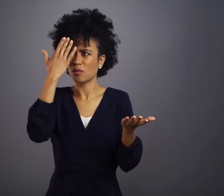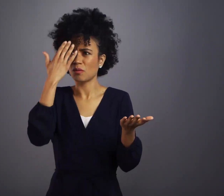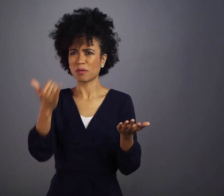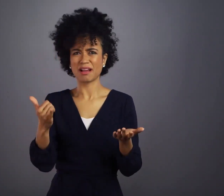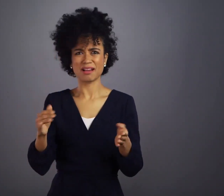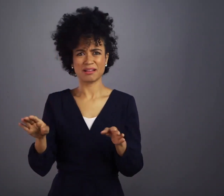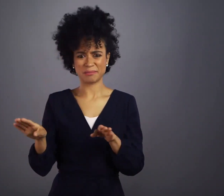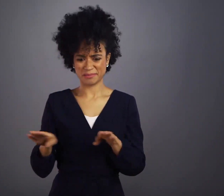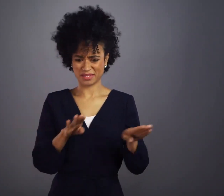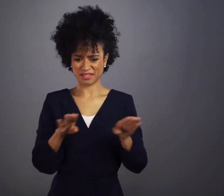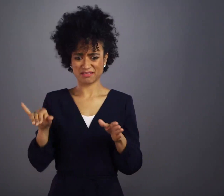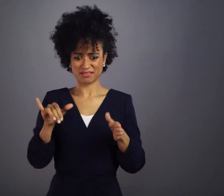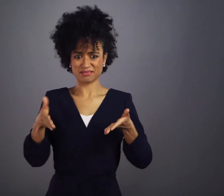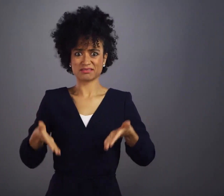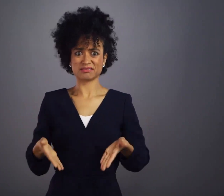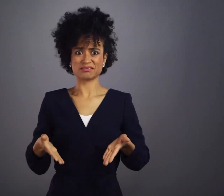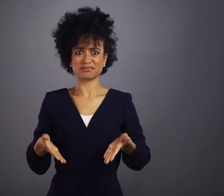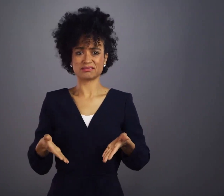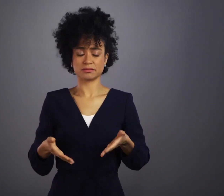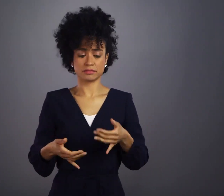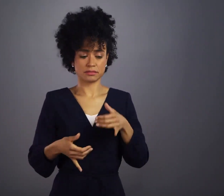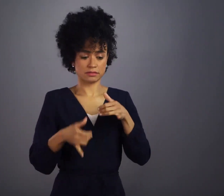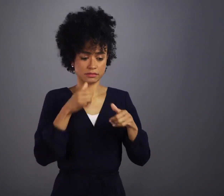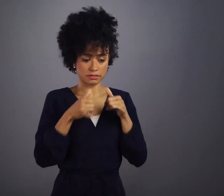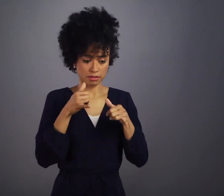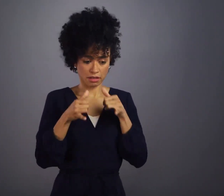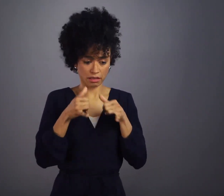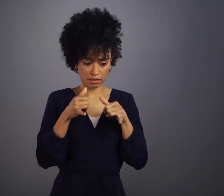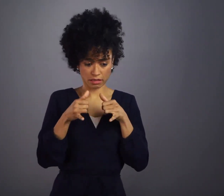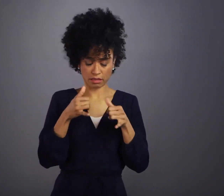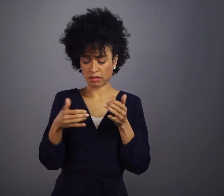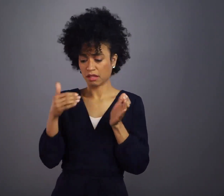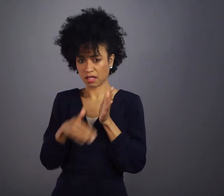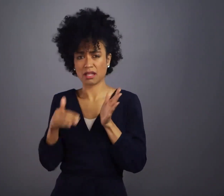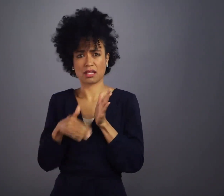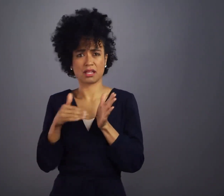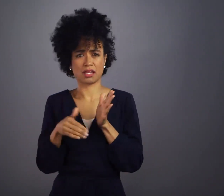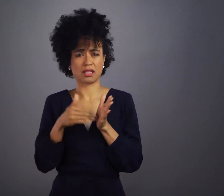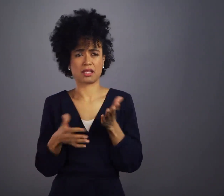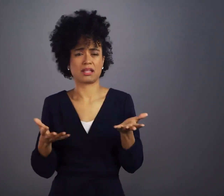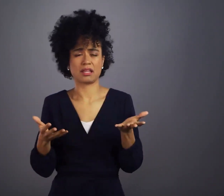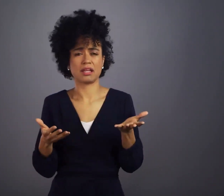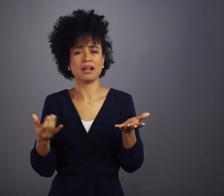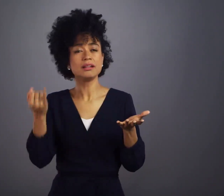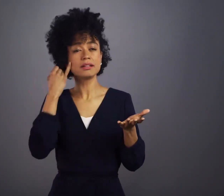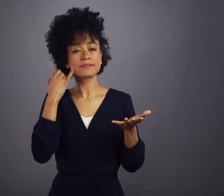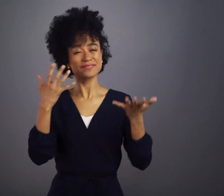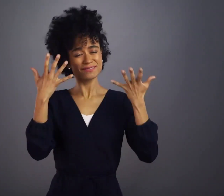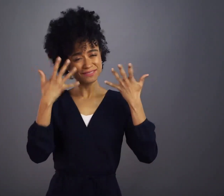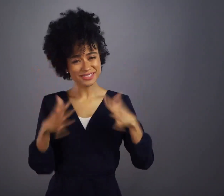Why does he behave like this? If hundreds of experiences have shown him that one drink means another debacle